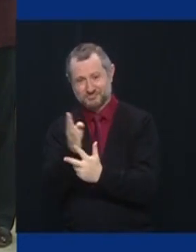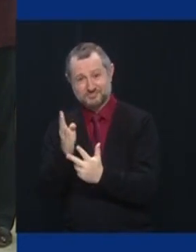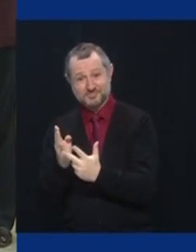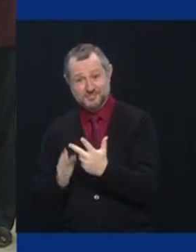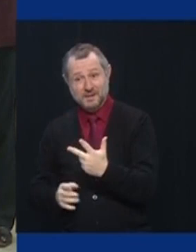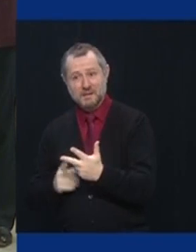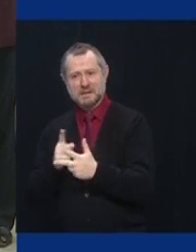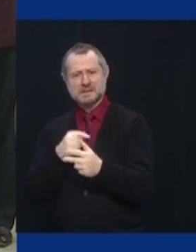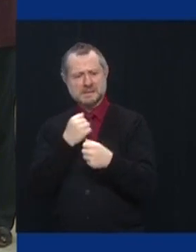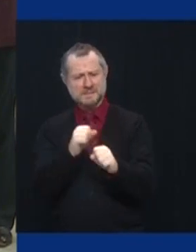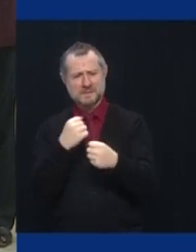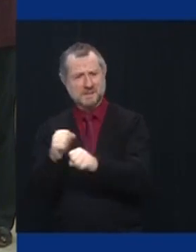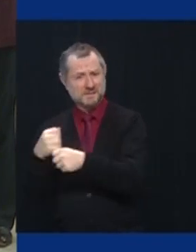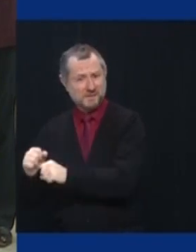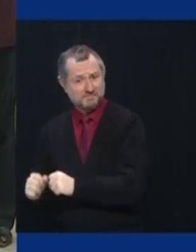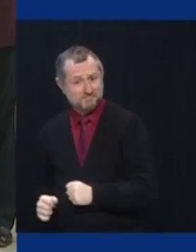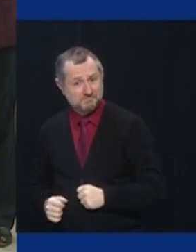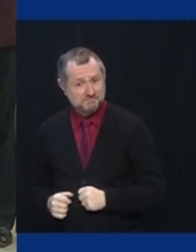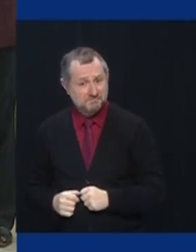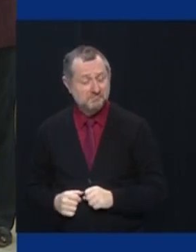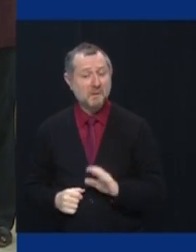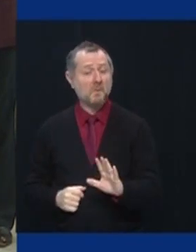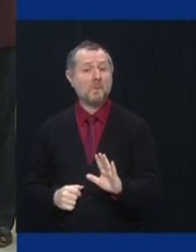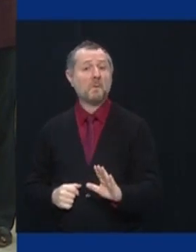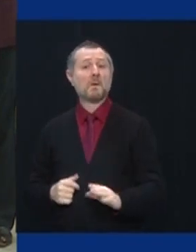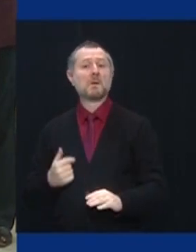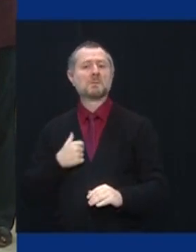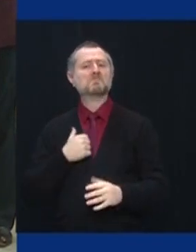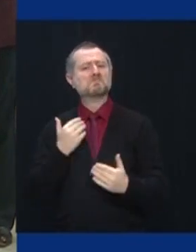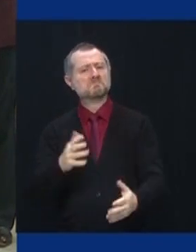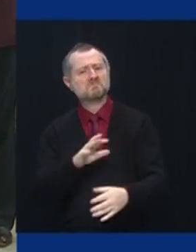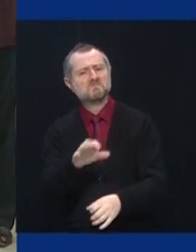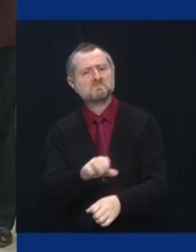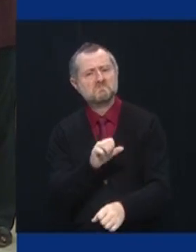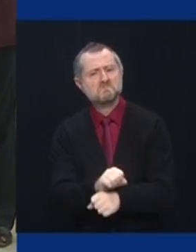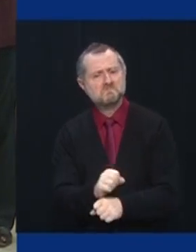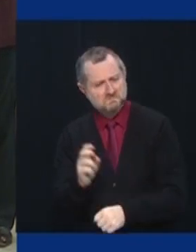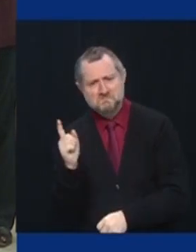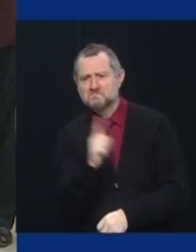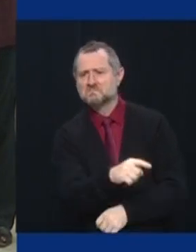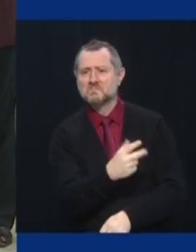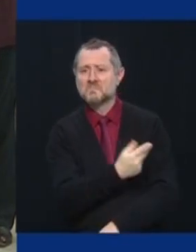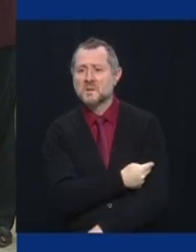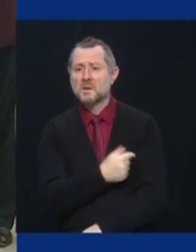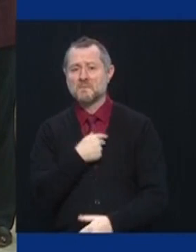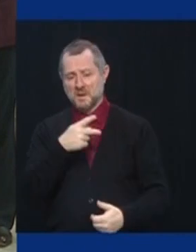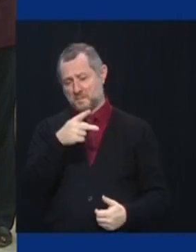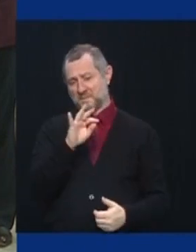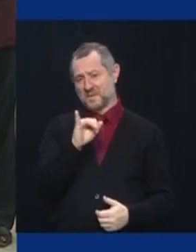YOU'RE FINE AND CAN GO TO WORK THE NEXT DAY. WE HAVE THREE VACCINES. THEY'RE ALL SAFE, AVAILABLE, OR